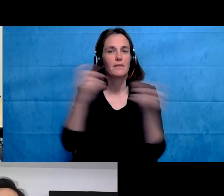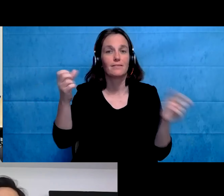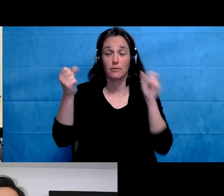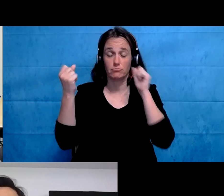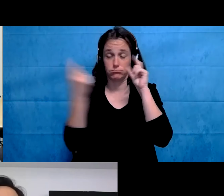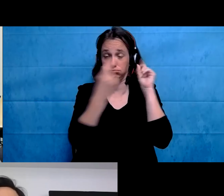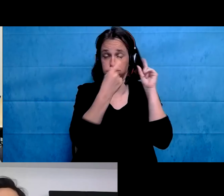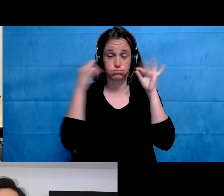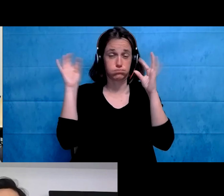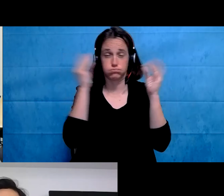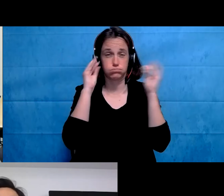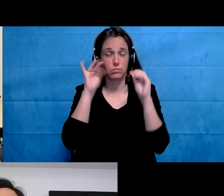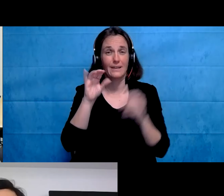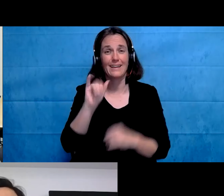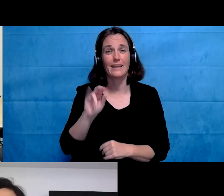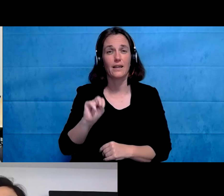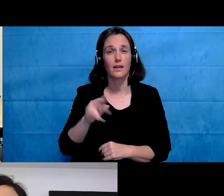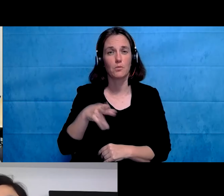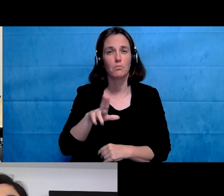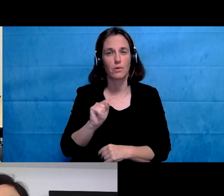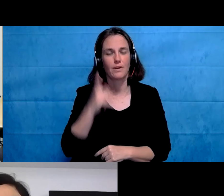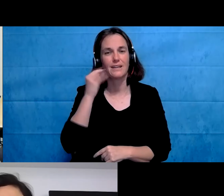really tax the neurological system.